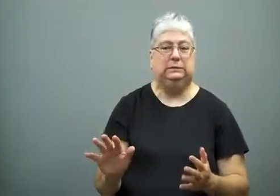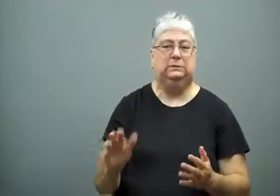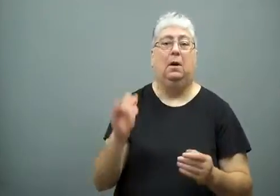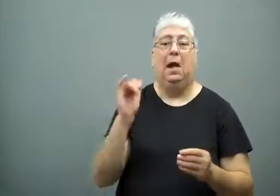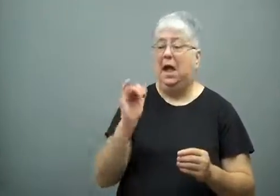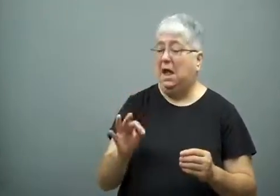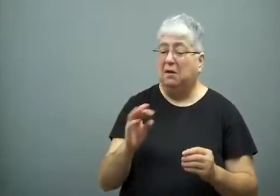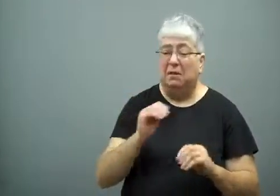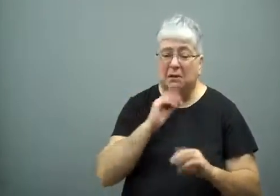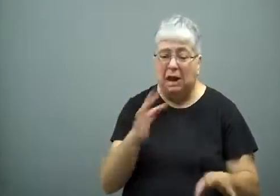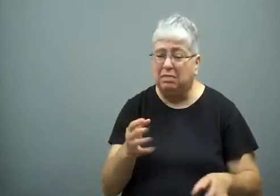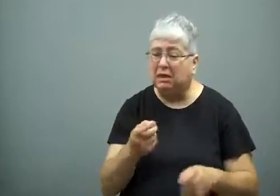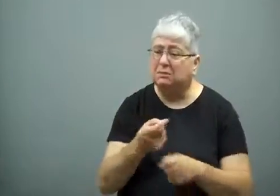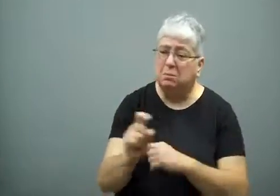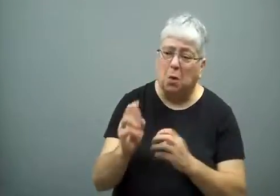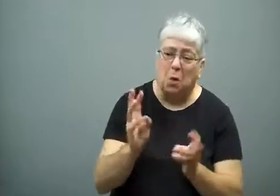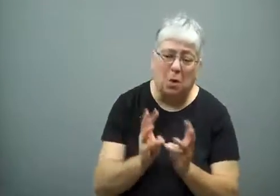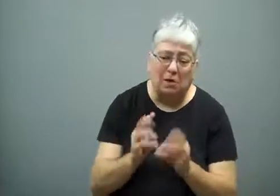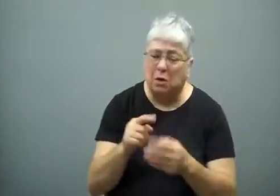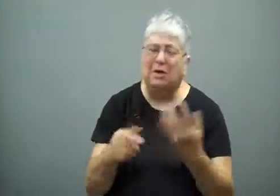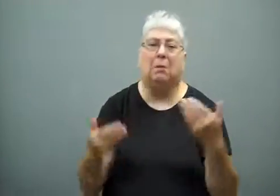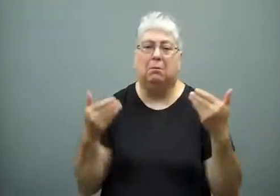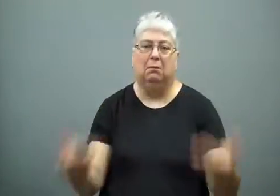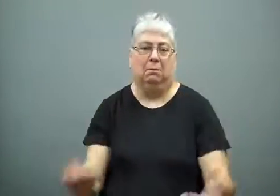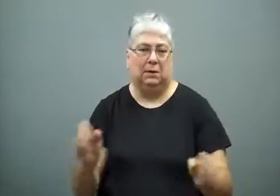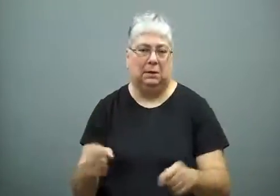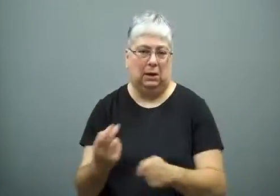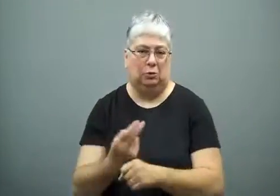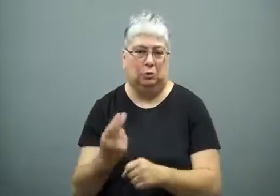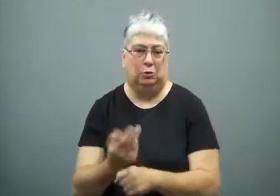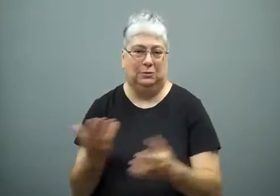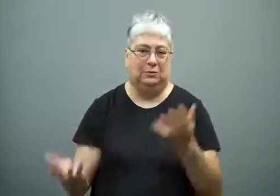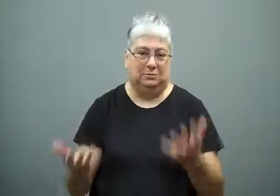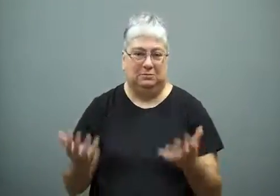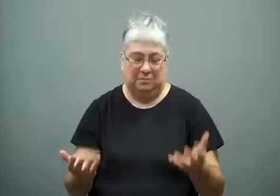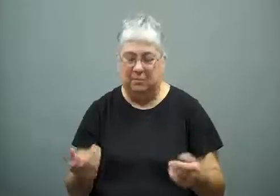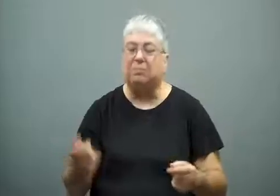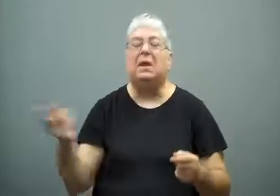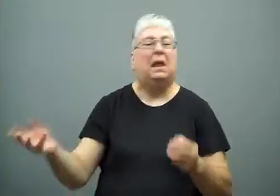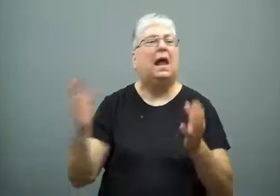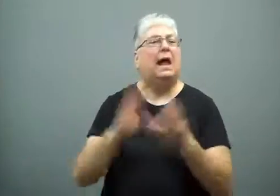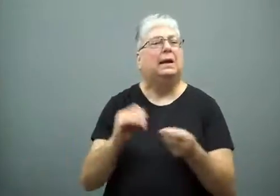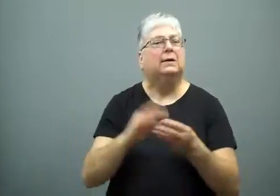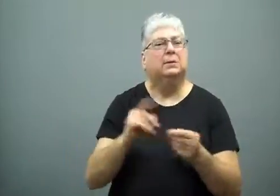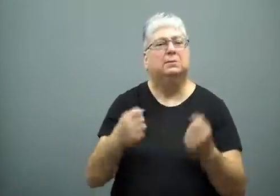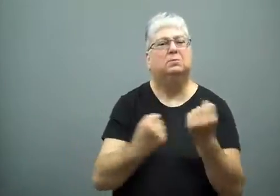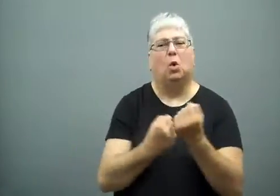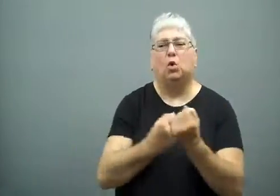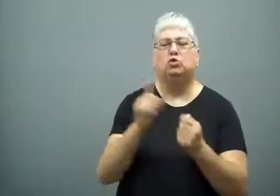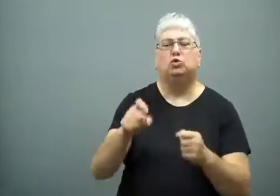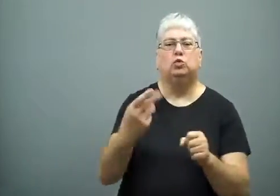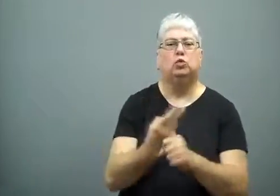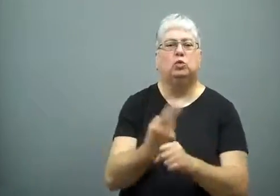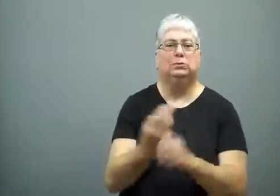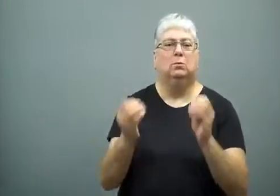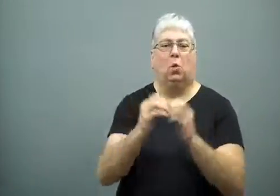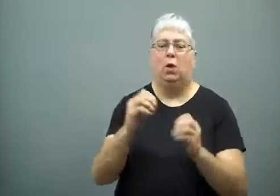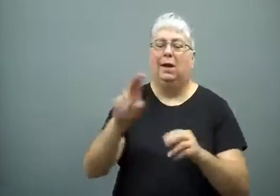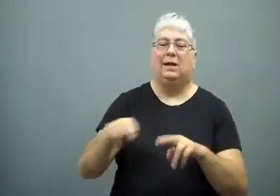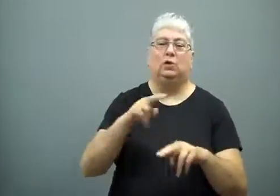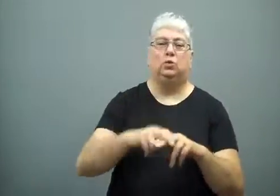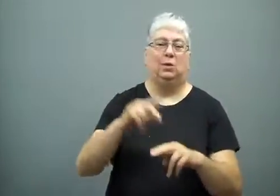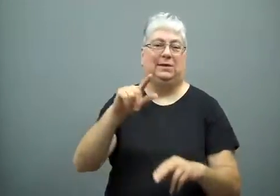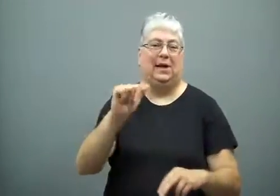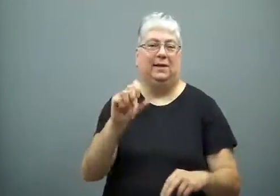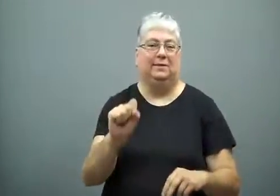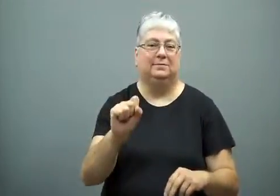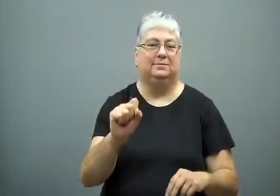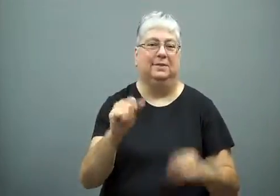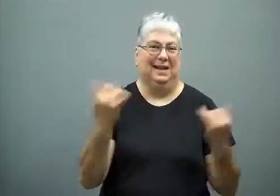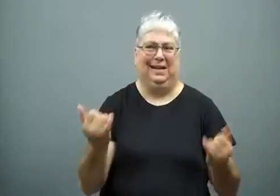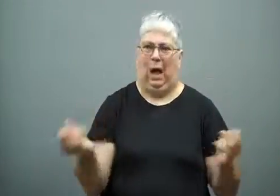It could go forward if it didn't impact climate change.